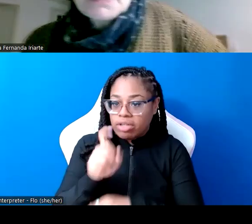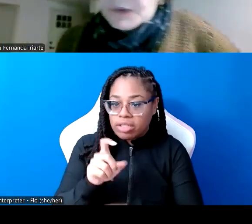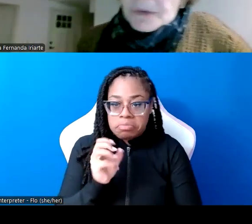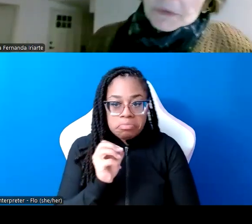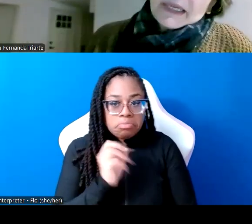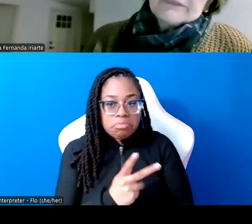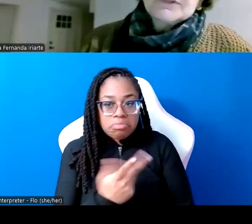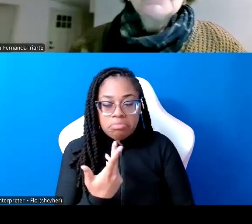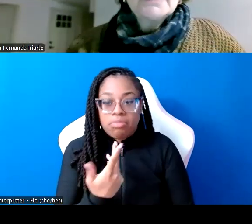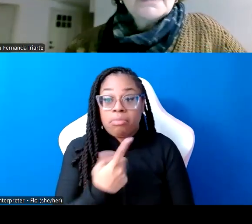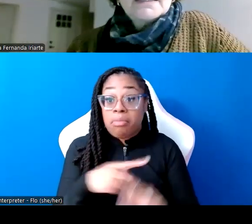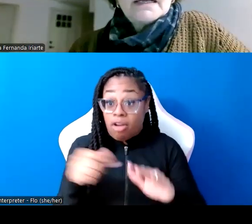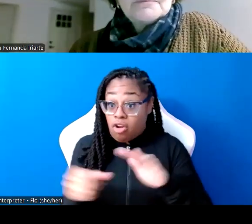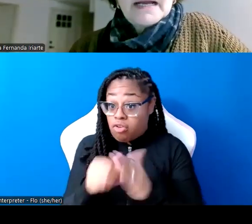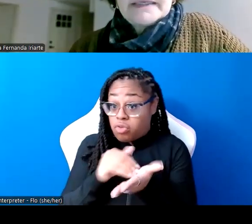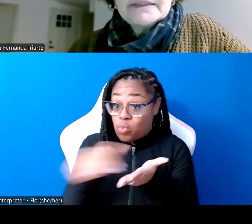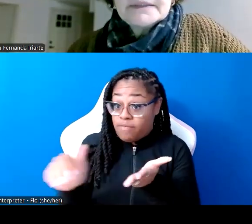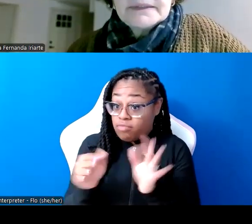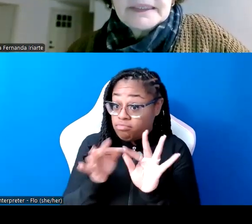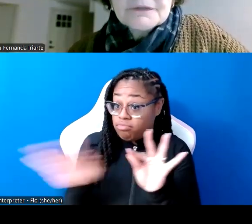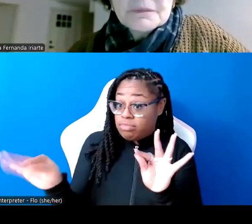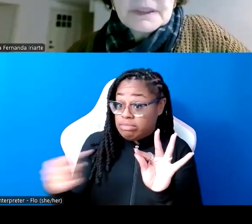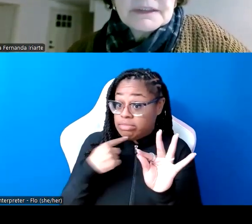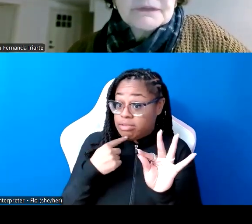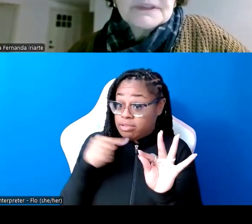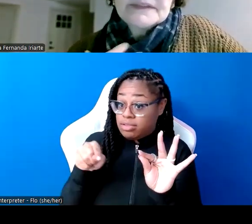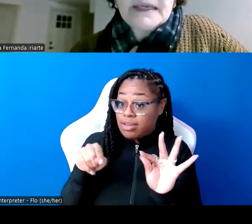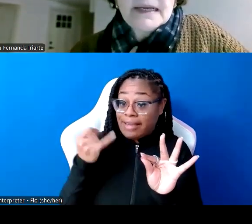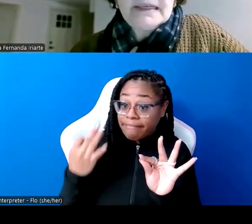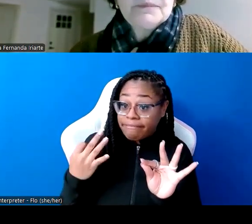Under this waiver, I can if if, let's say I'm